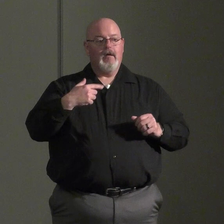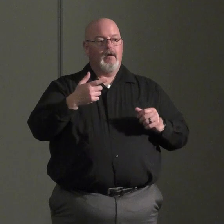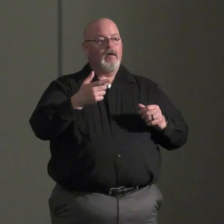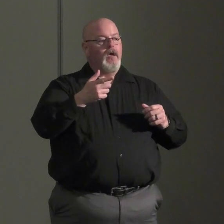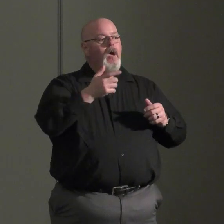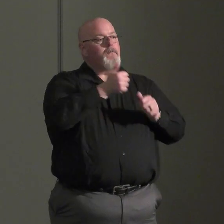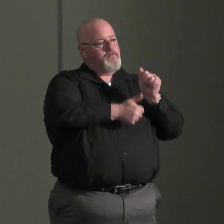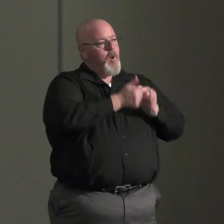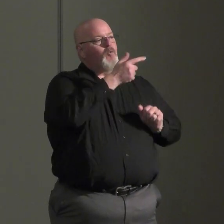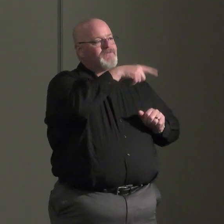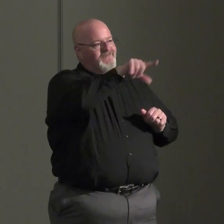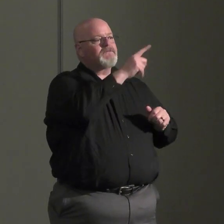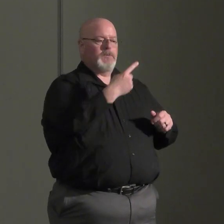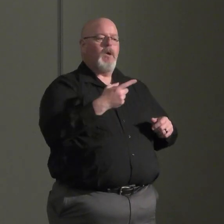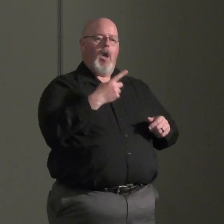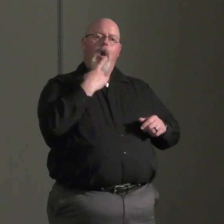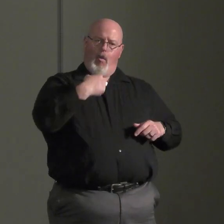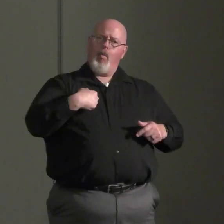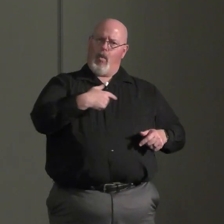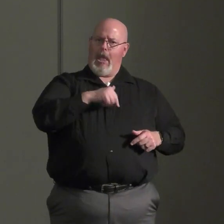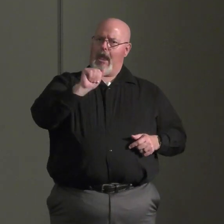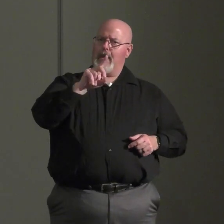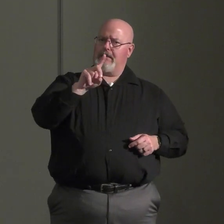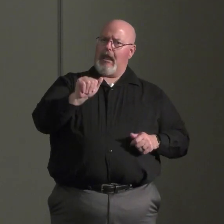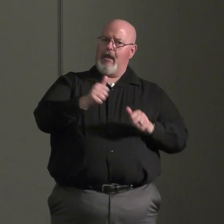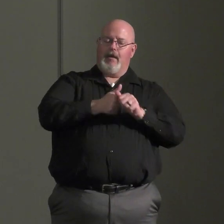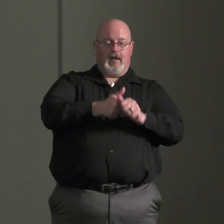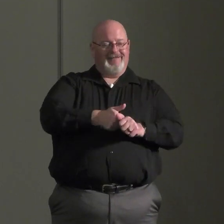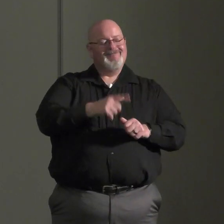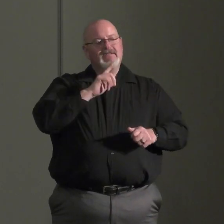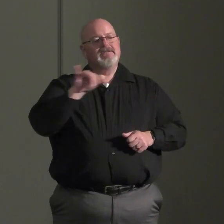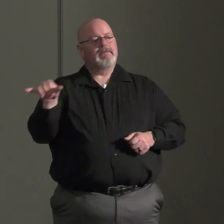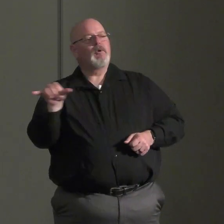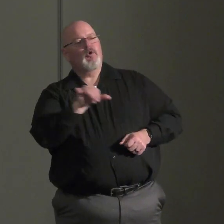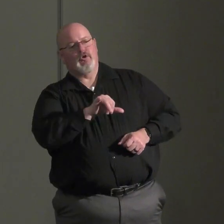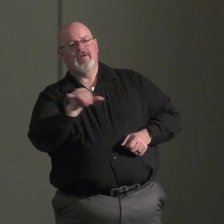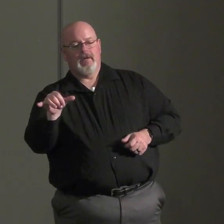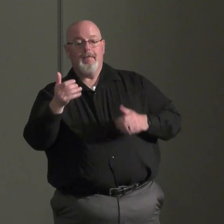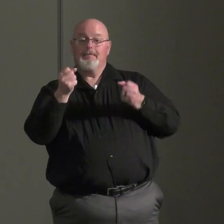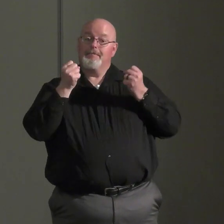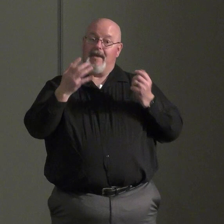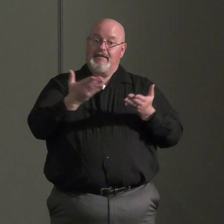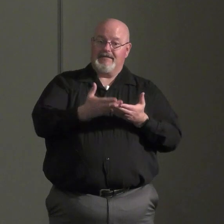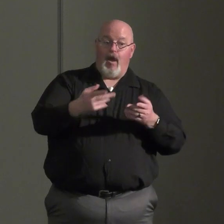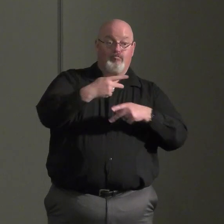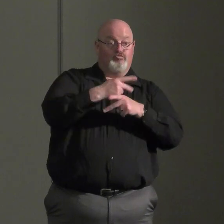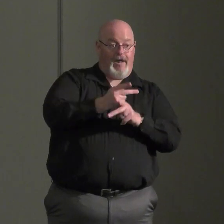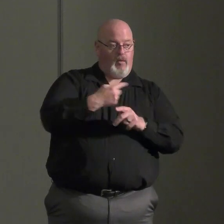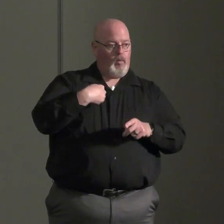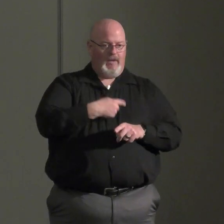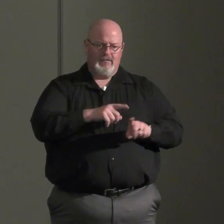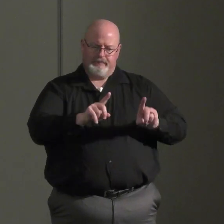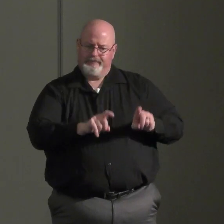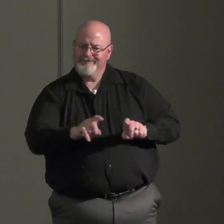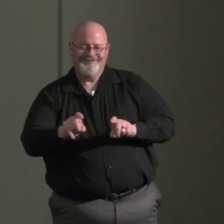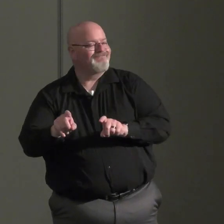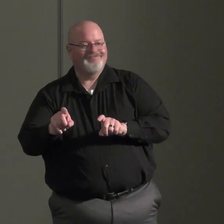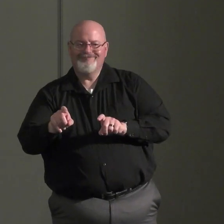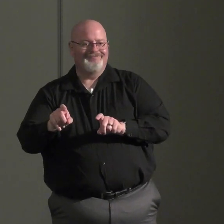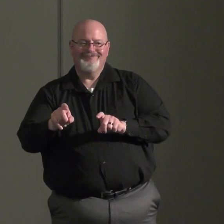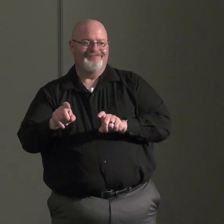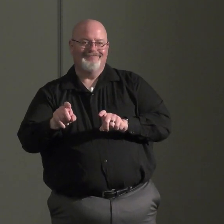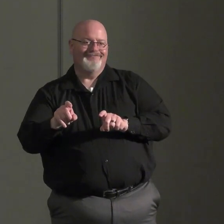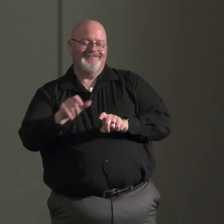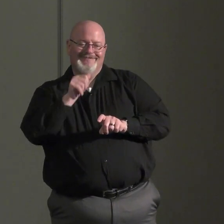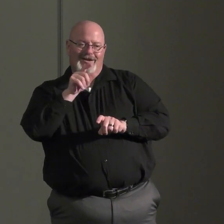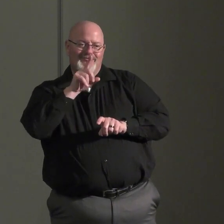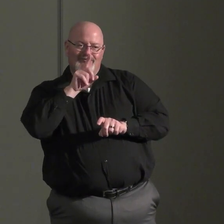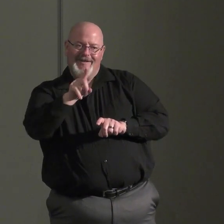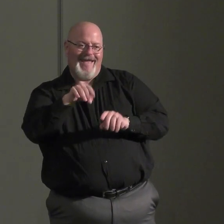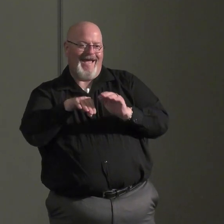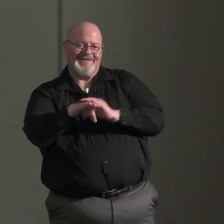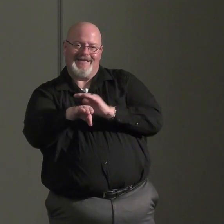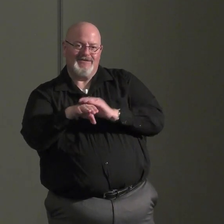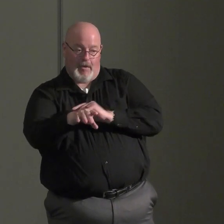compliant. Similarly, many items or products we test they are ADA compliant they are not usable